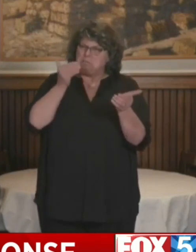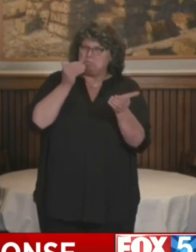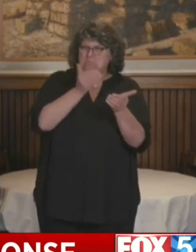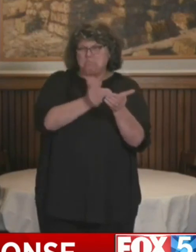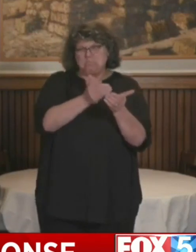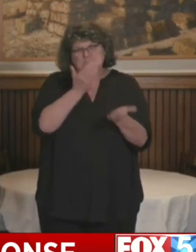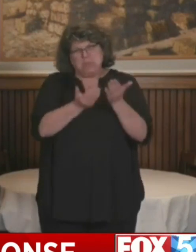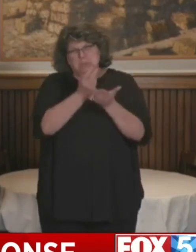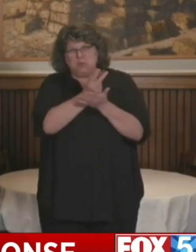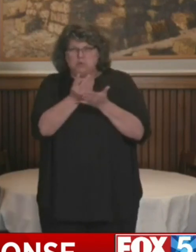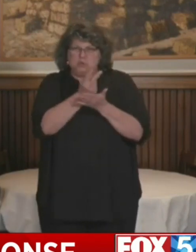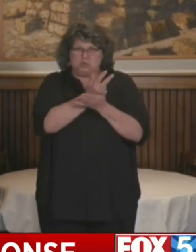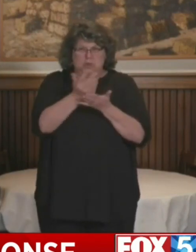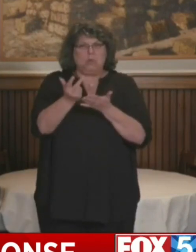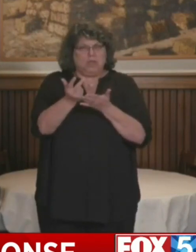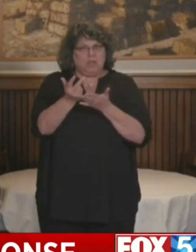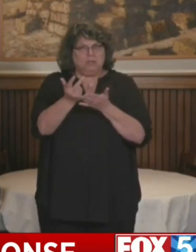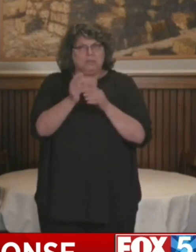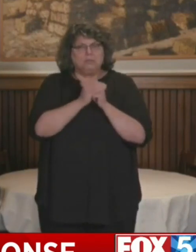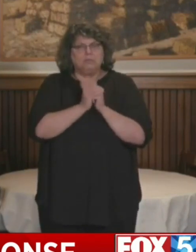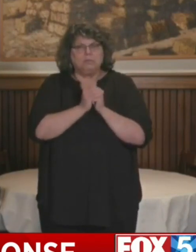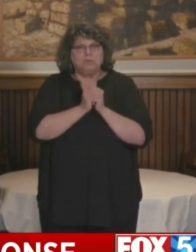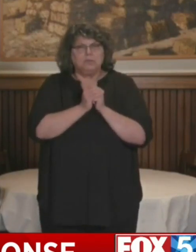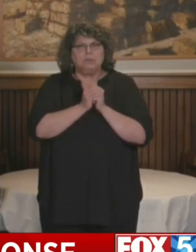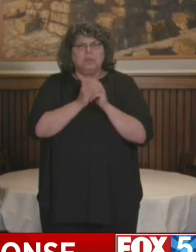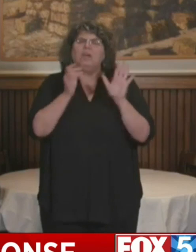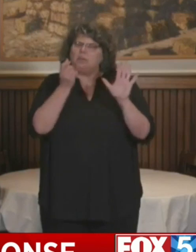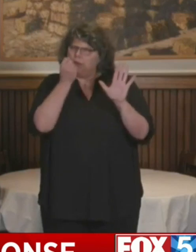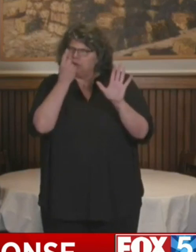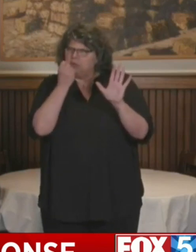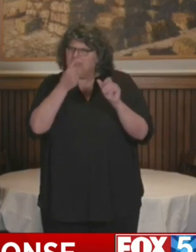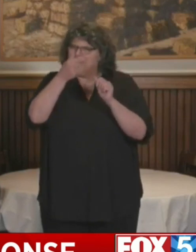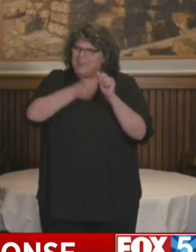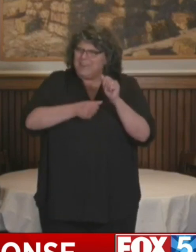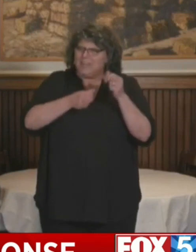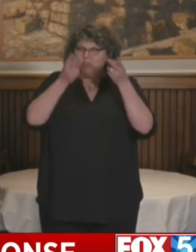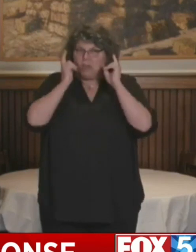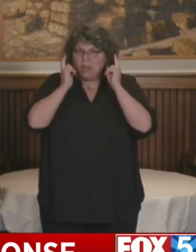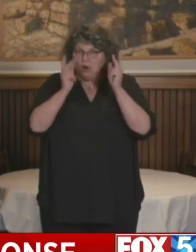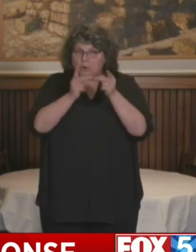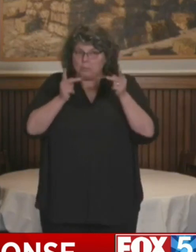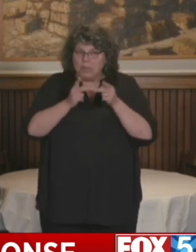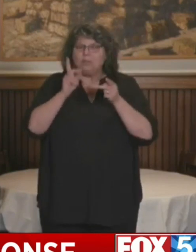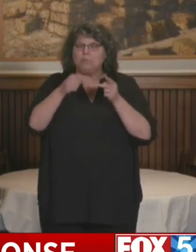ALLOW. FOR MODIFICATIONS IN THAT SPACE STATEWIDE. WE A SEA OF THESE TREND LINES ALL